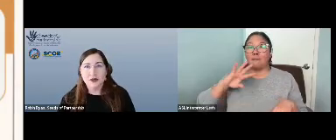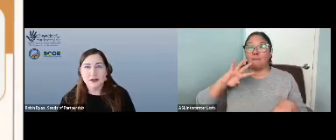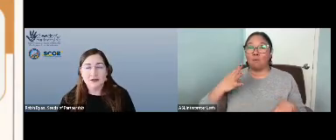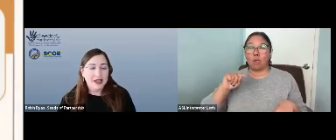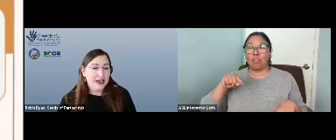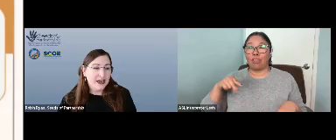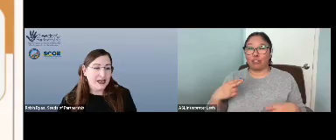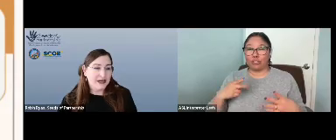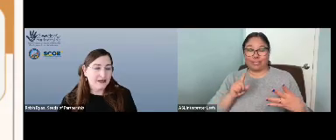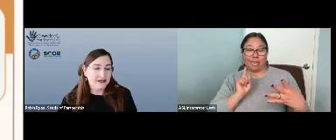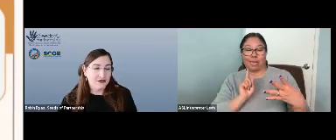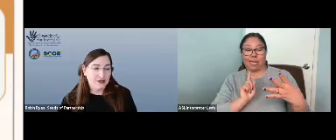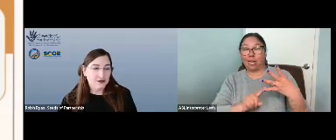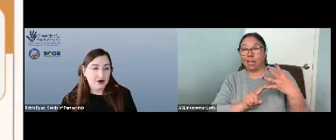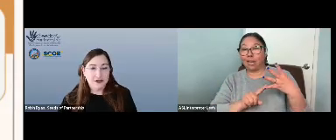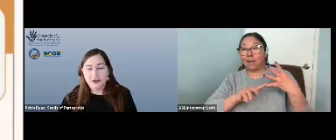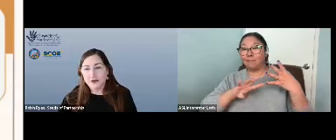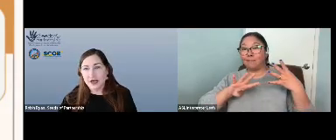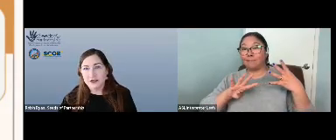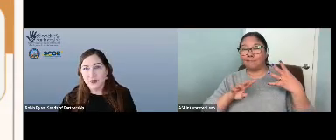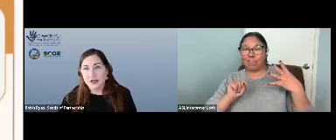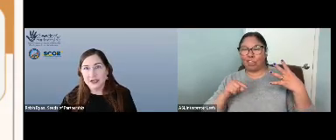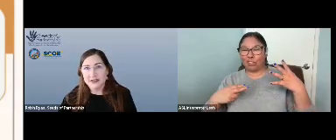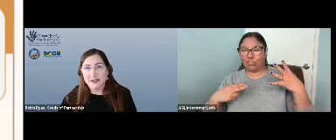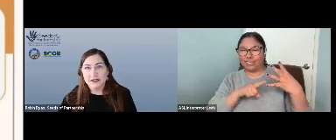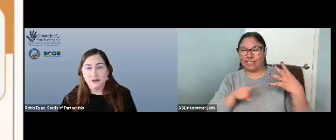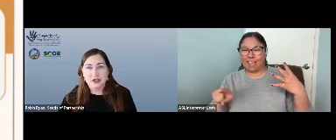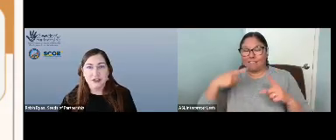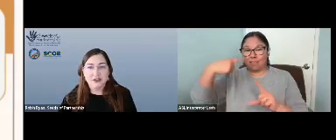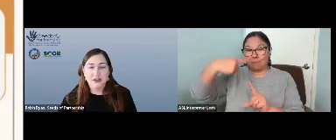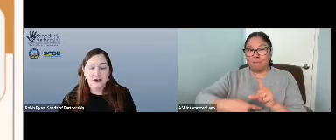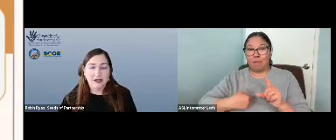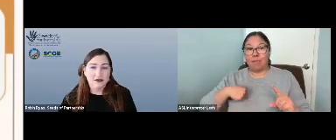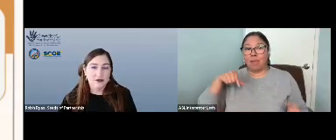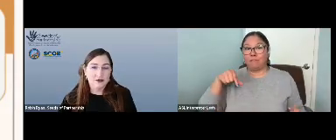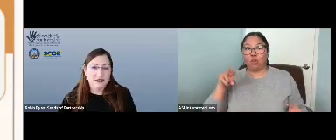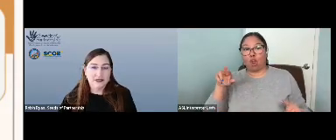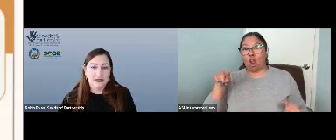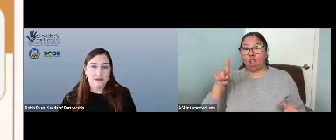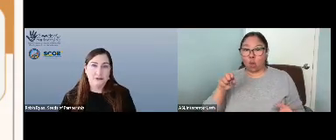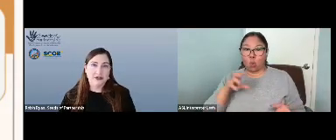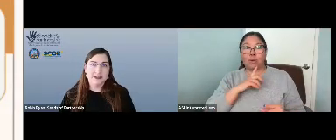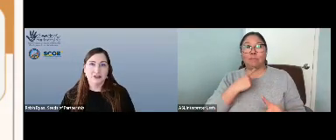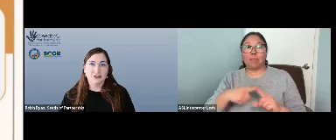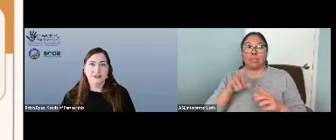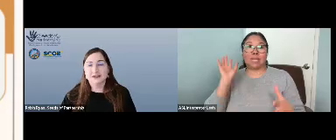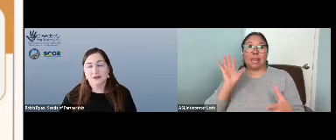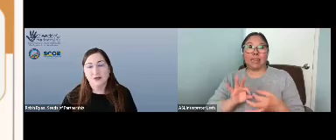11 to 12 and here's a QR code as well as a link to register and you can see the upcoming sessions